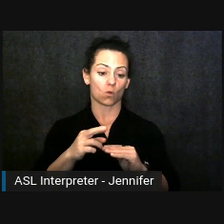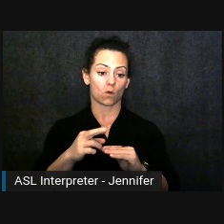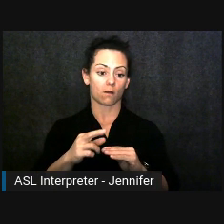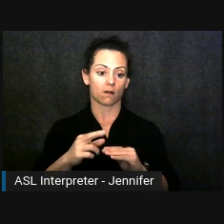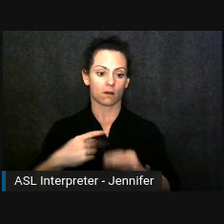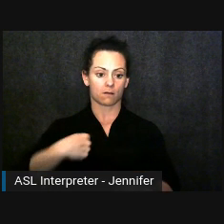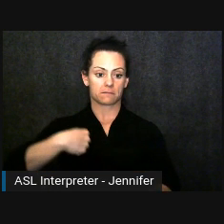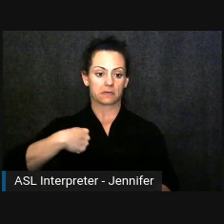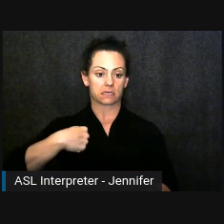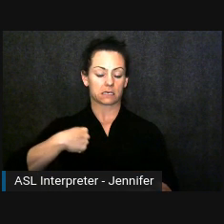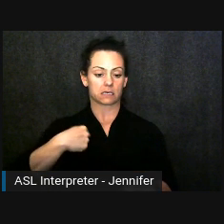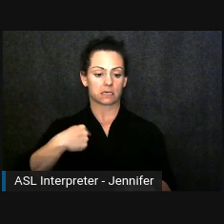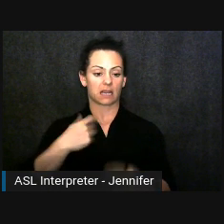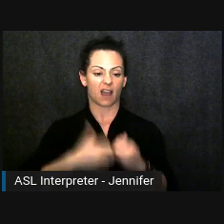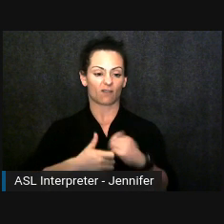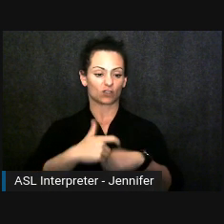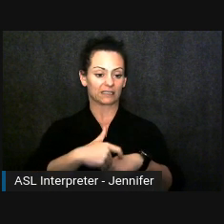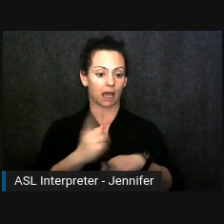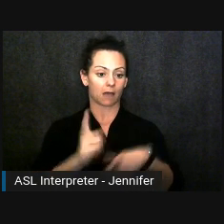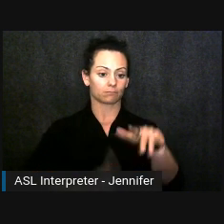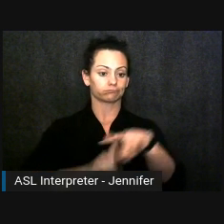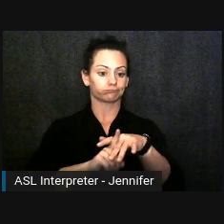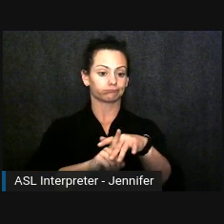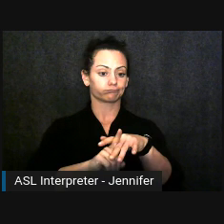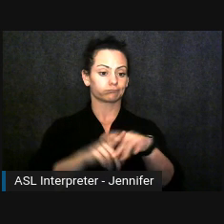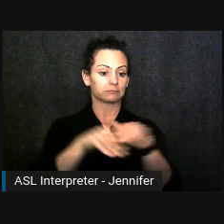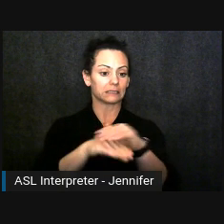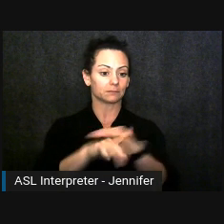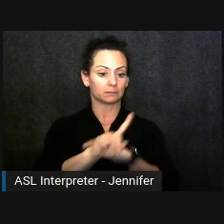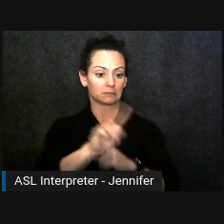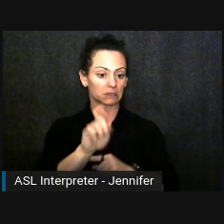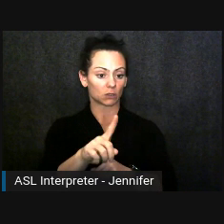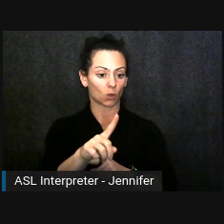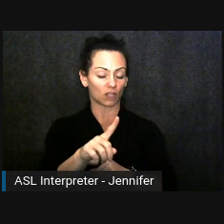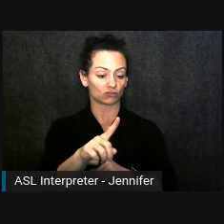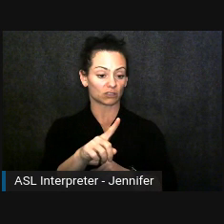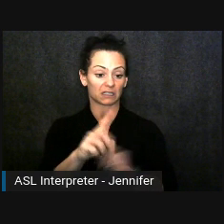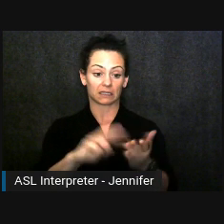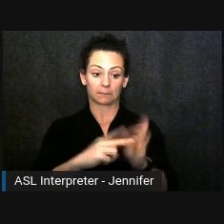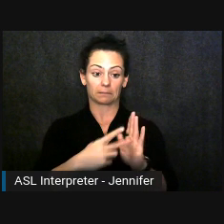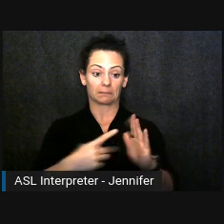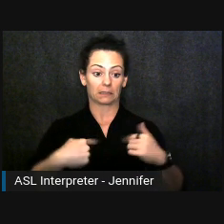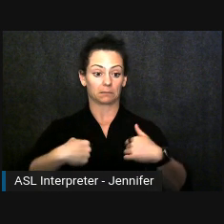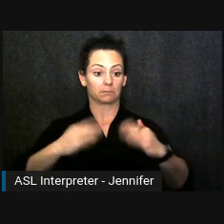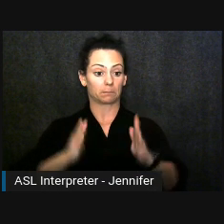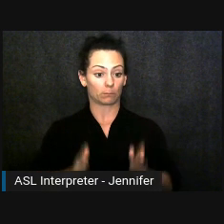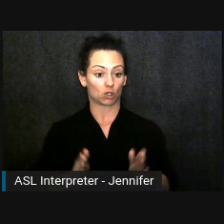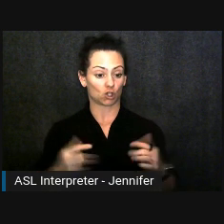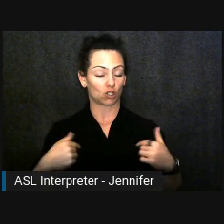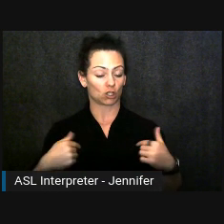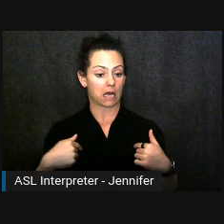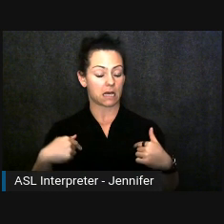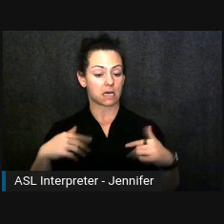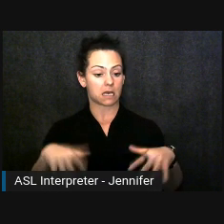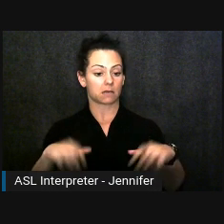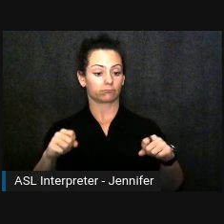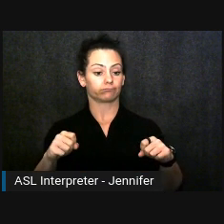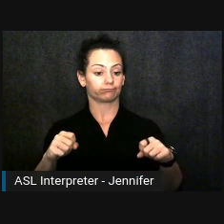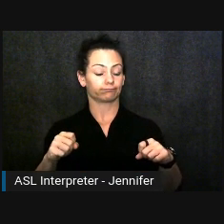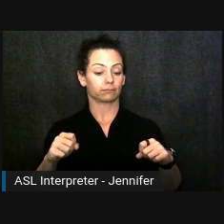to every time they have some sort of accessibility question? If that's the case, how are you going to record all of these questions